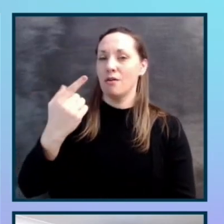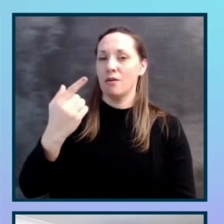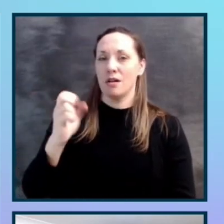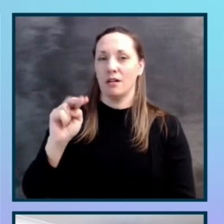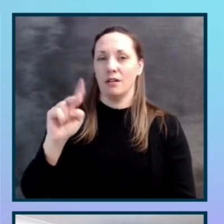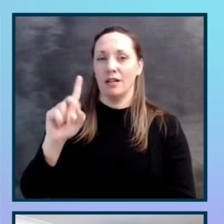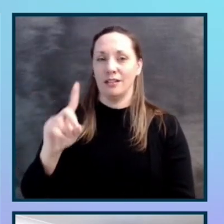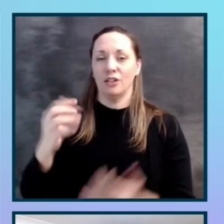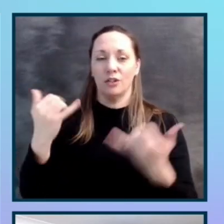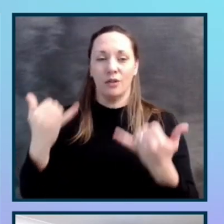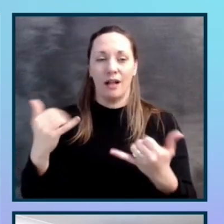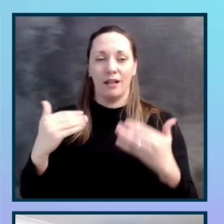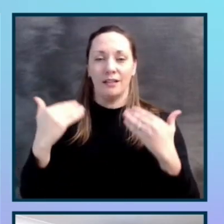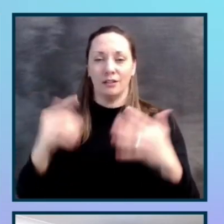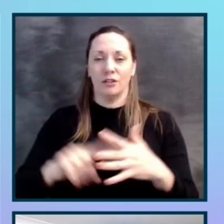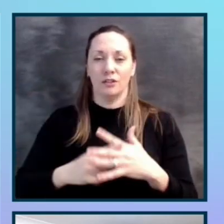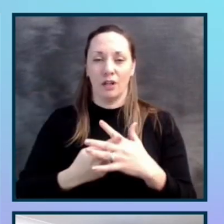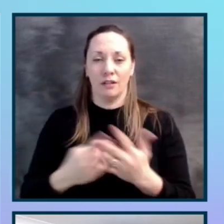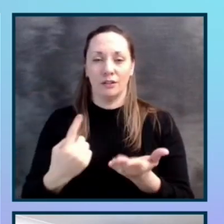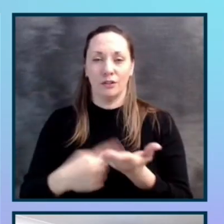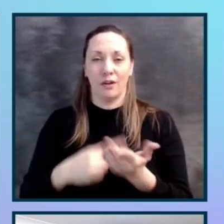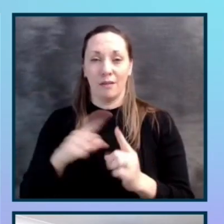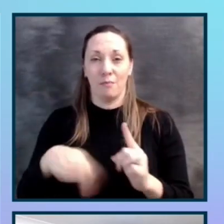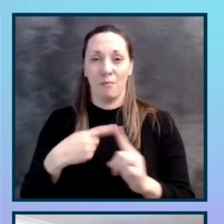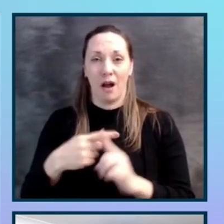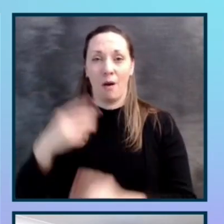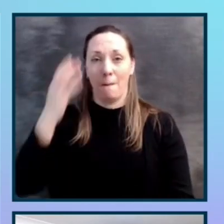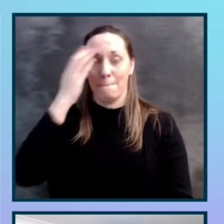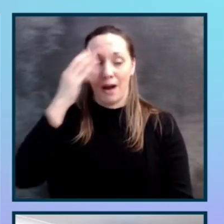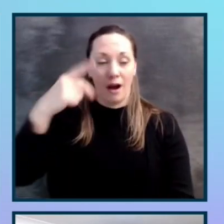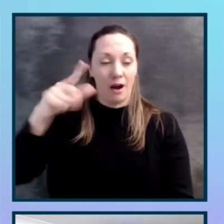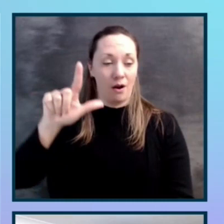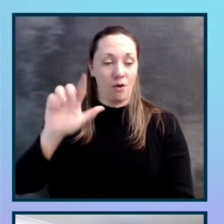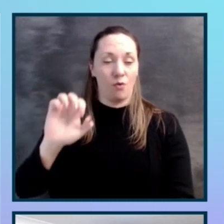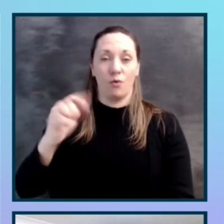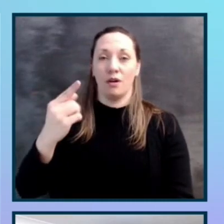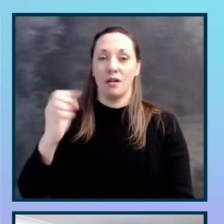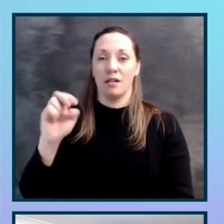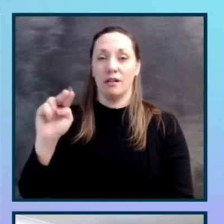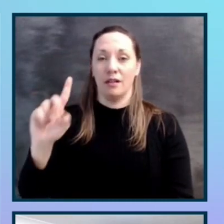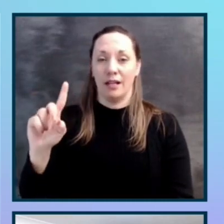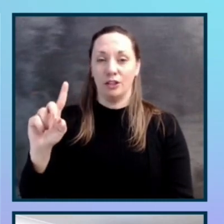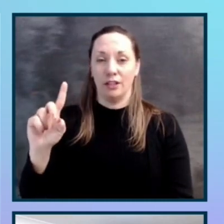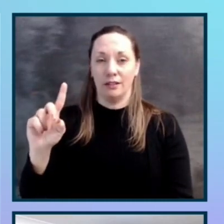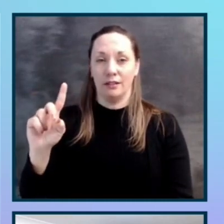So what is Pirate Legend? And there's a shot from the celebration stream that I did.